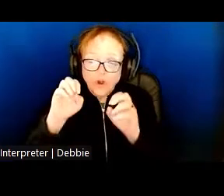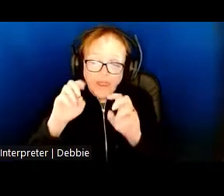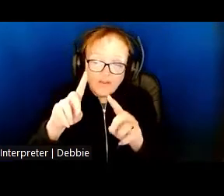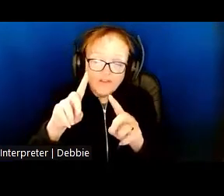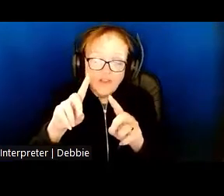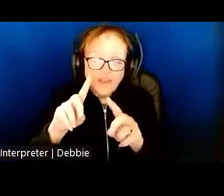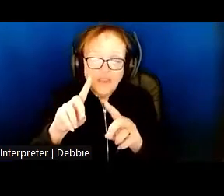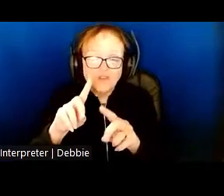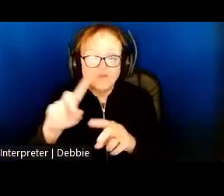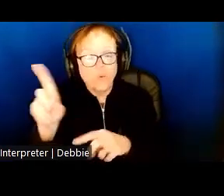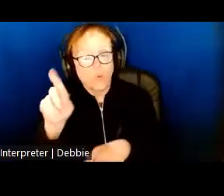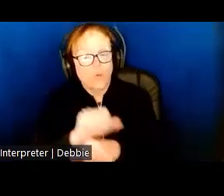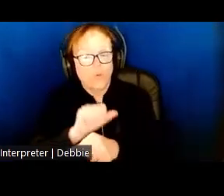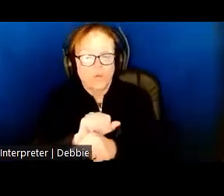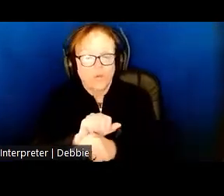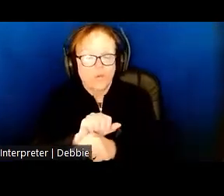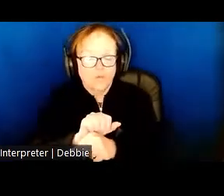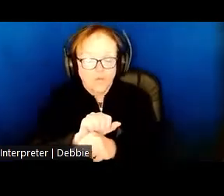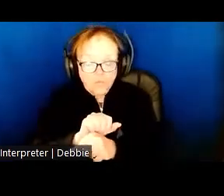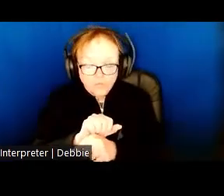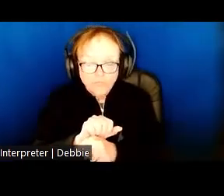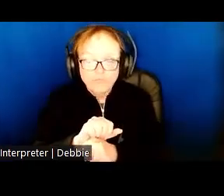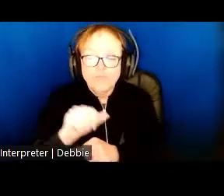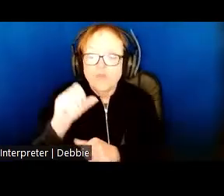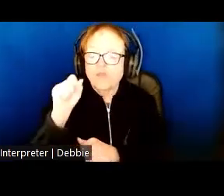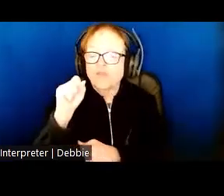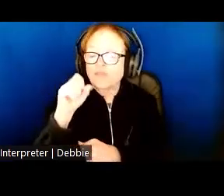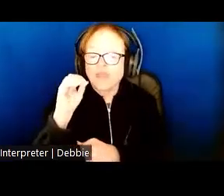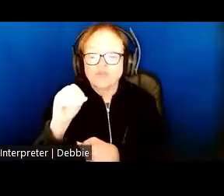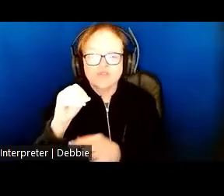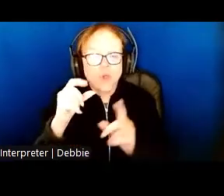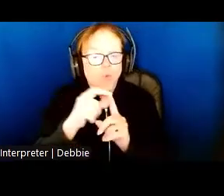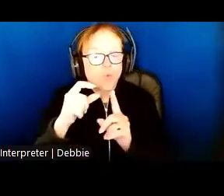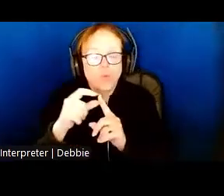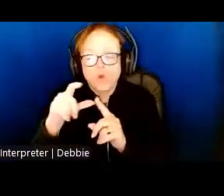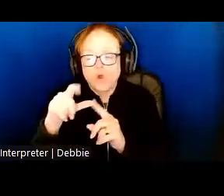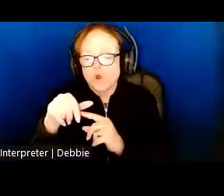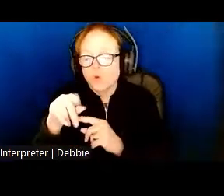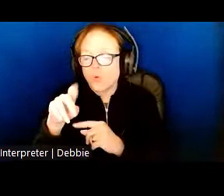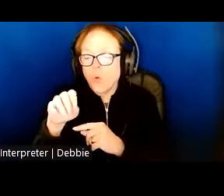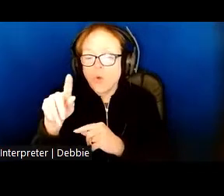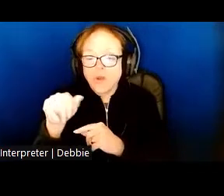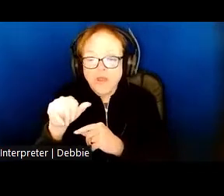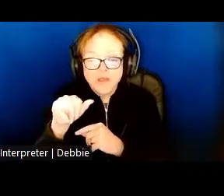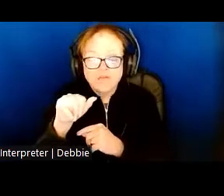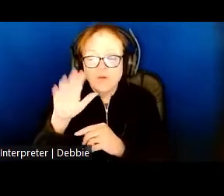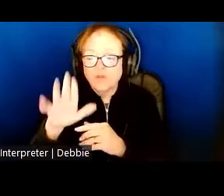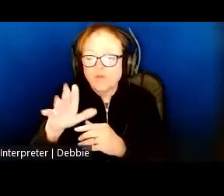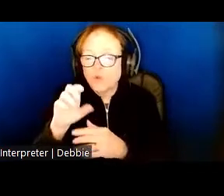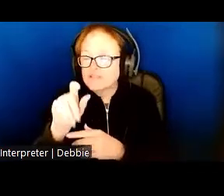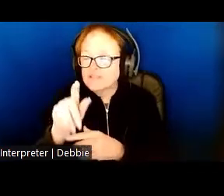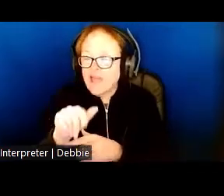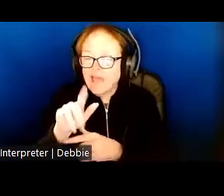There is no award quota per artistic discipline or style. Fellowships are awarded to those